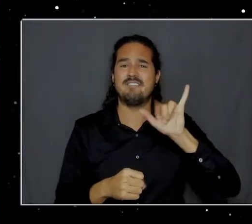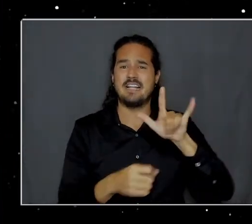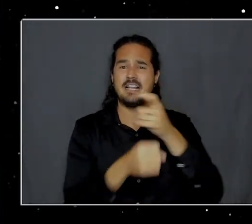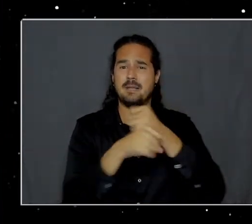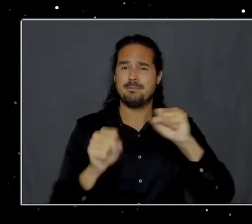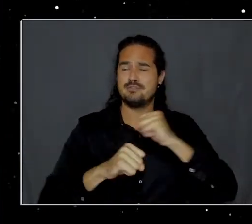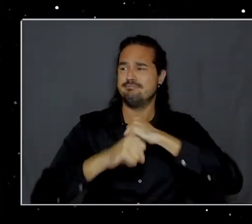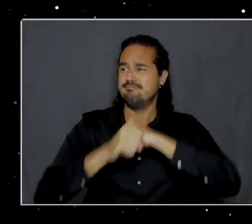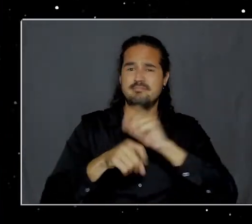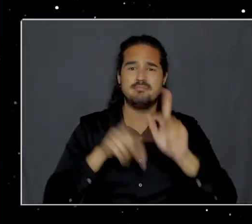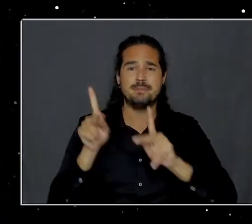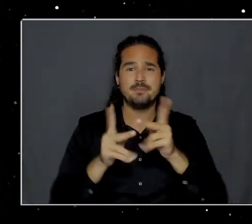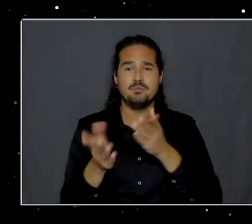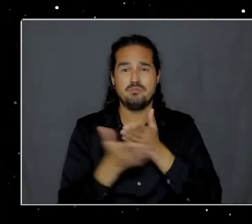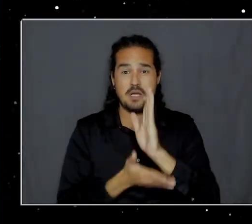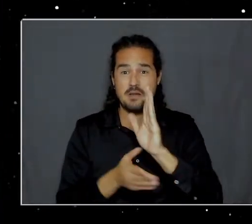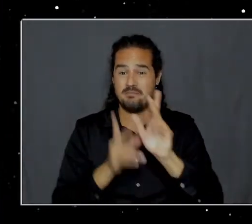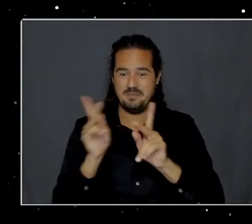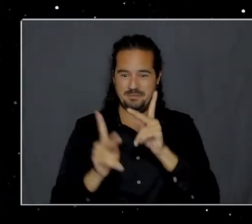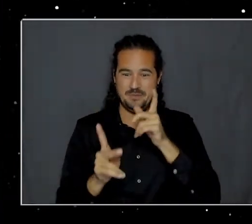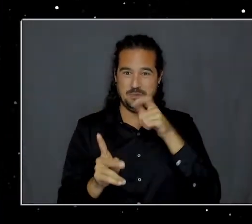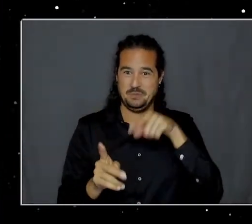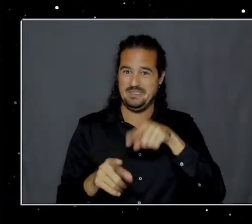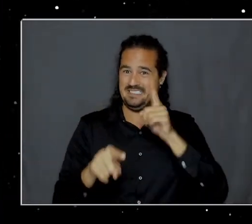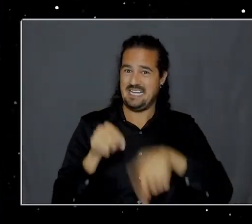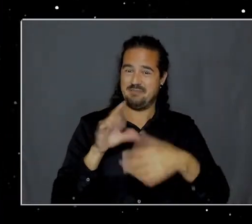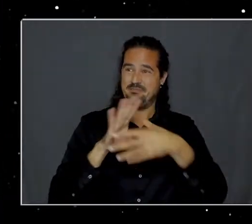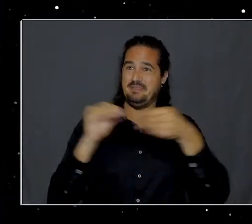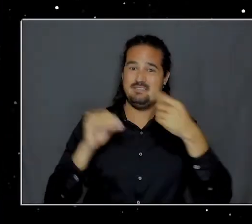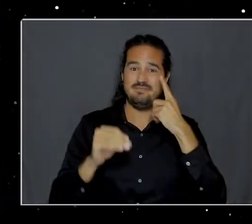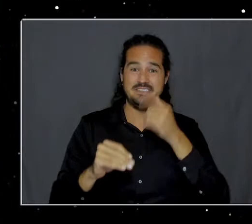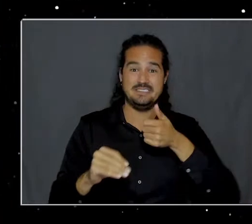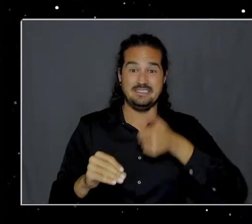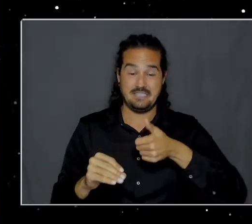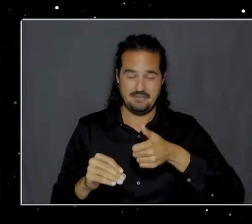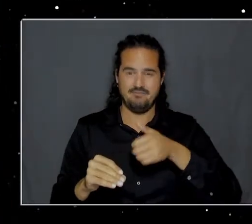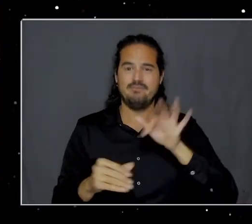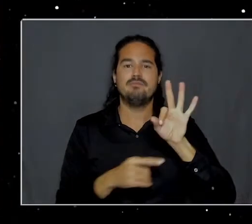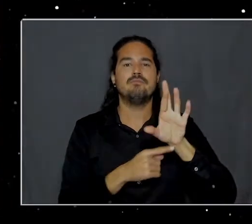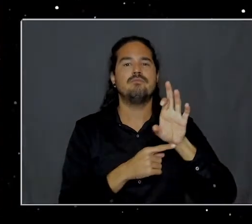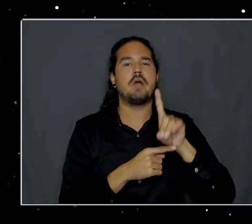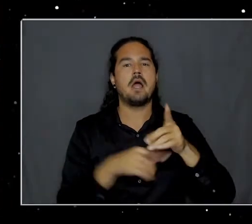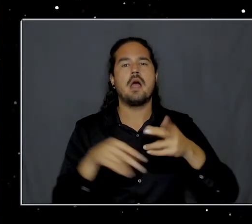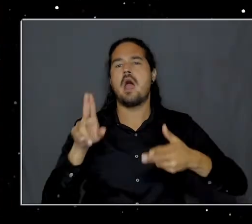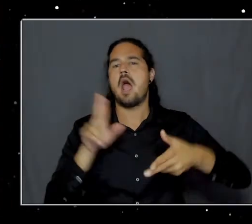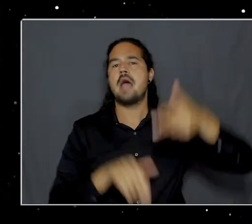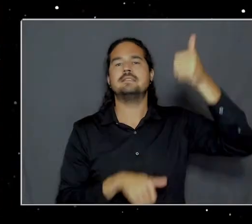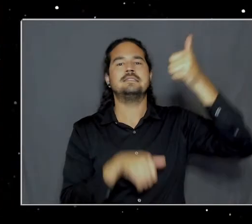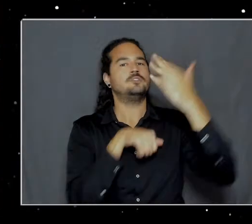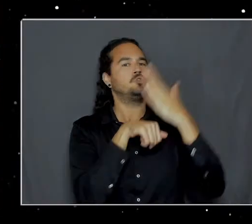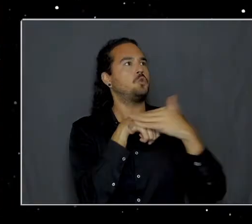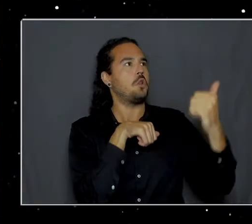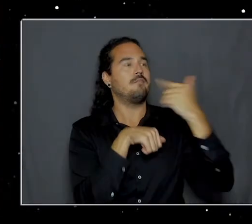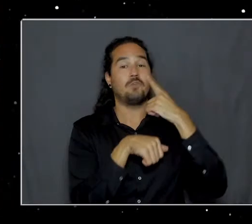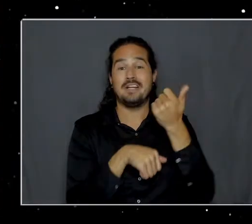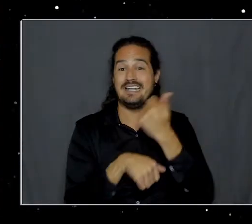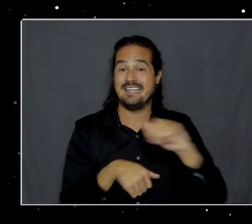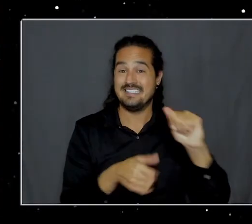ESPECIALLY PEOPLE WHO CANNOT